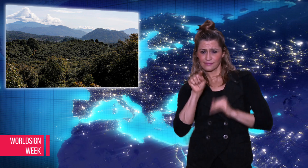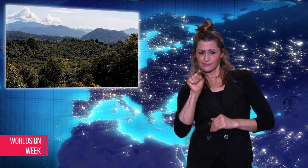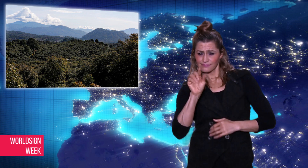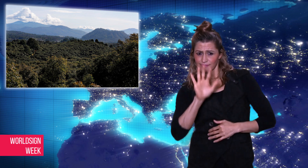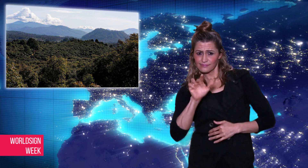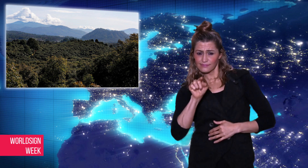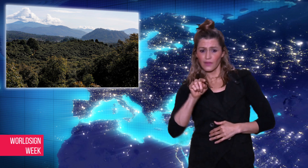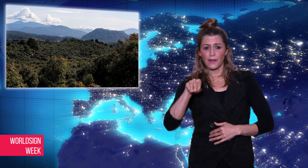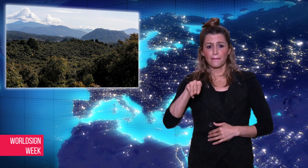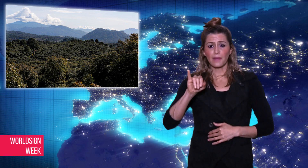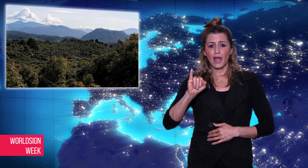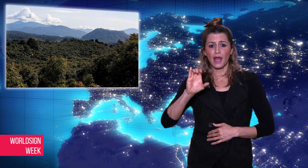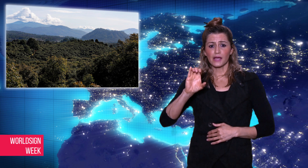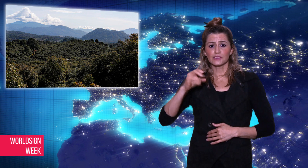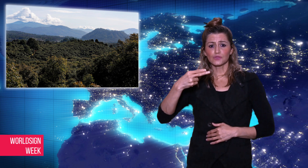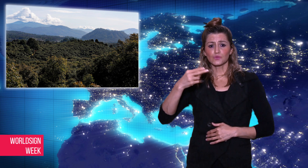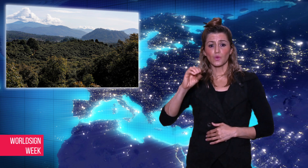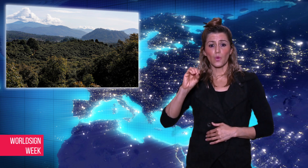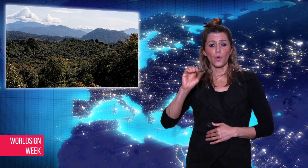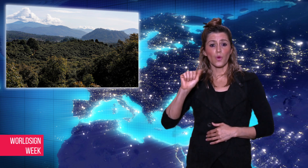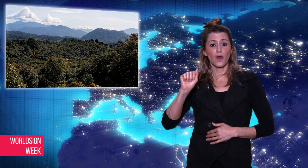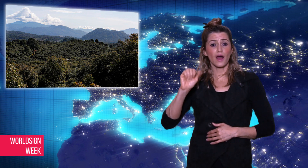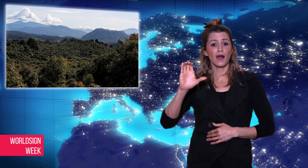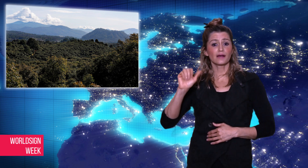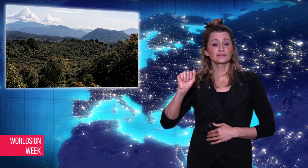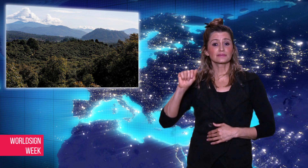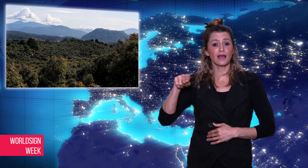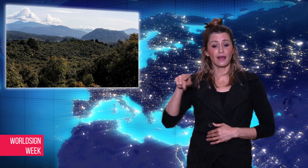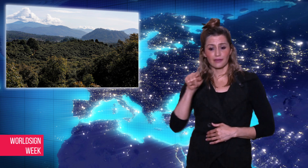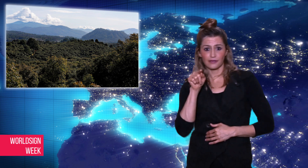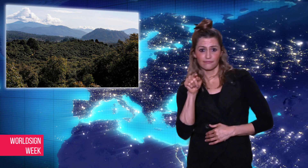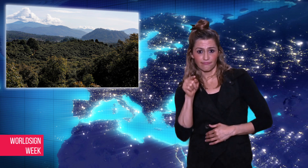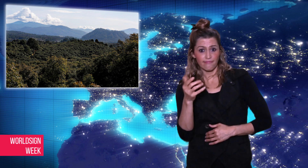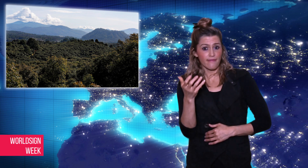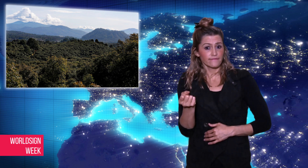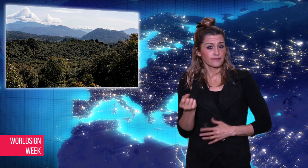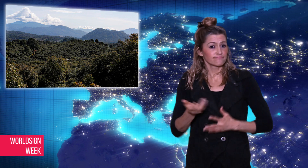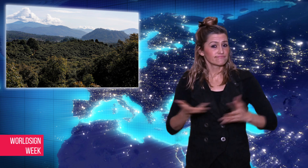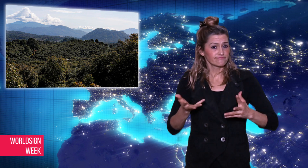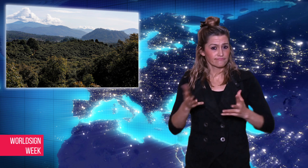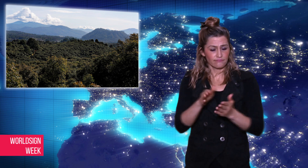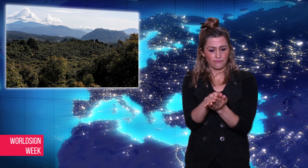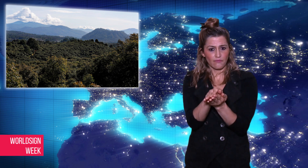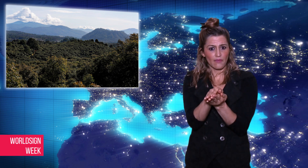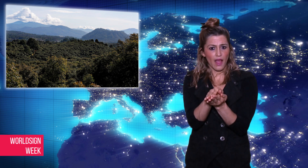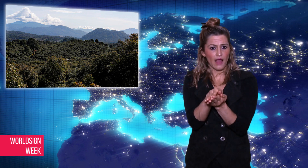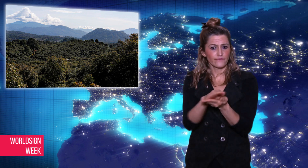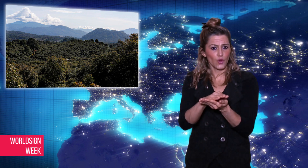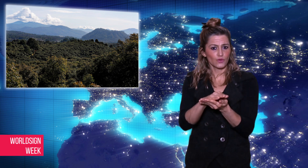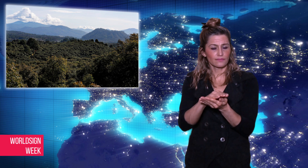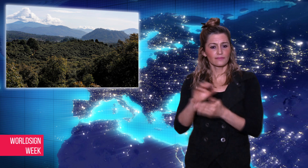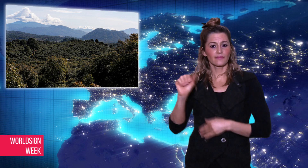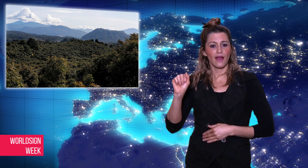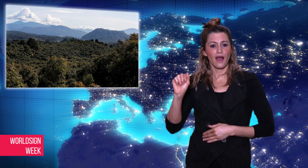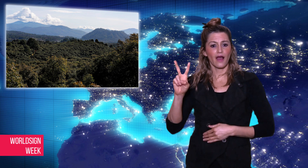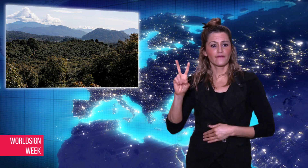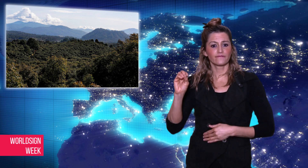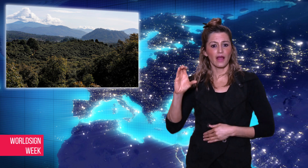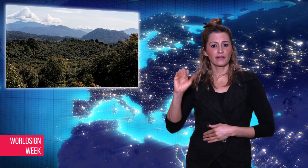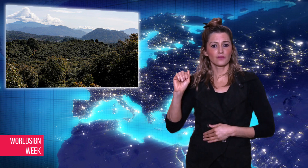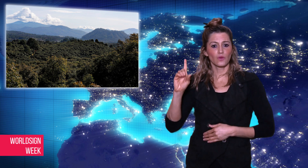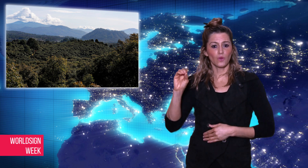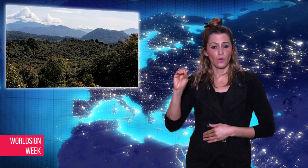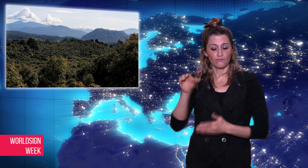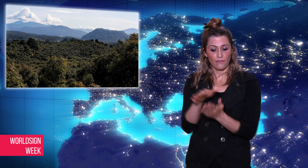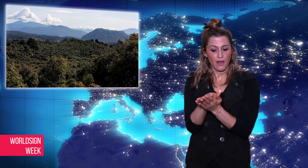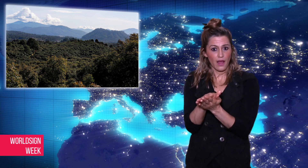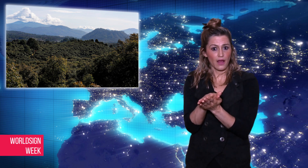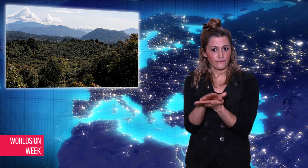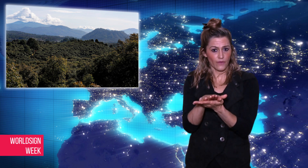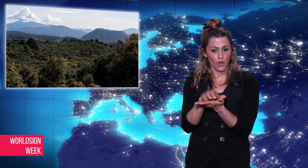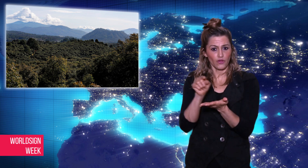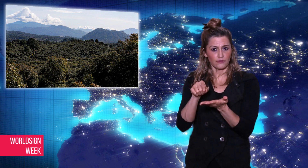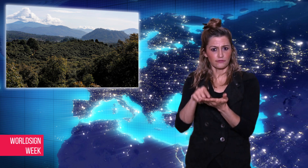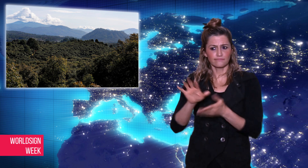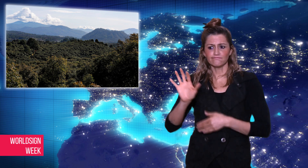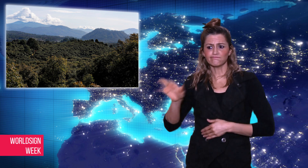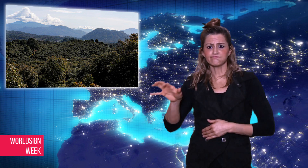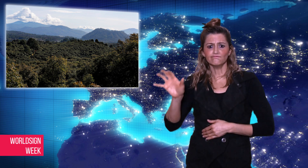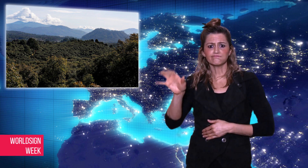[Dawn]: In the Mexican state of Michoacan, farmers